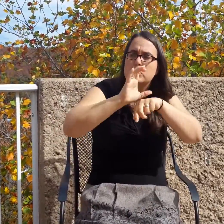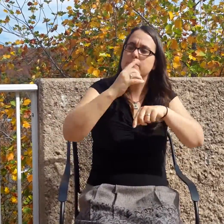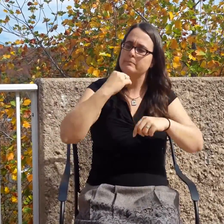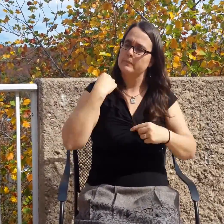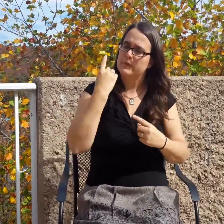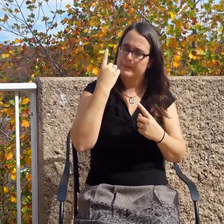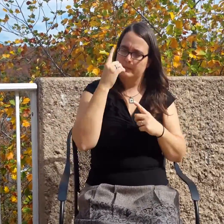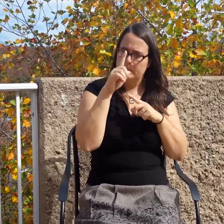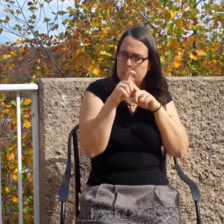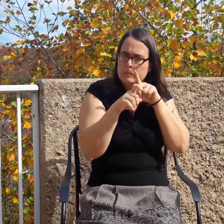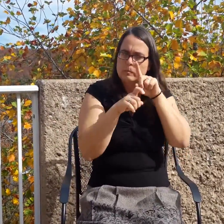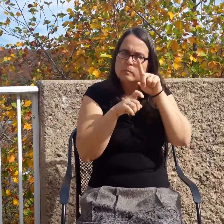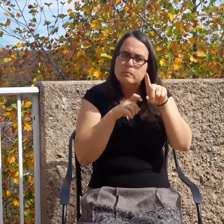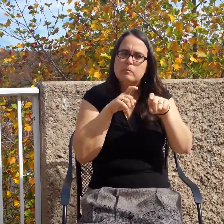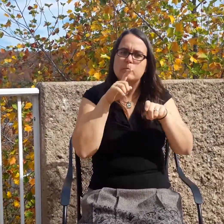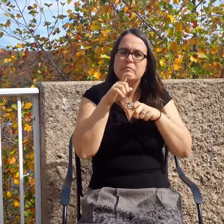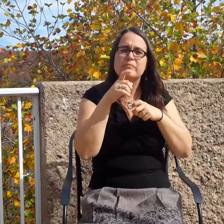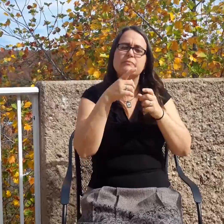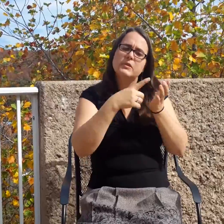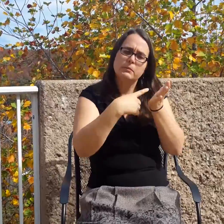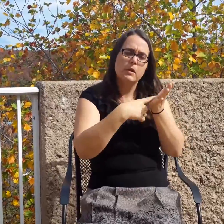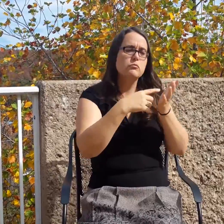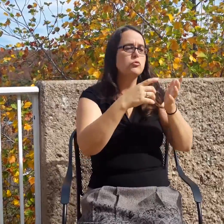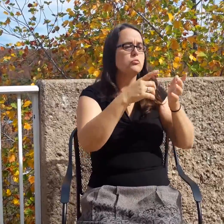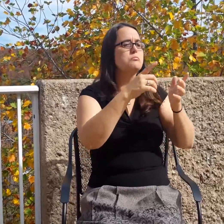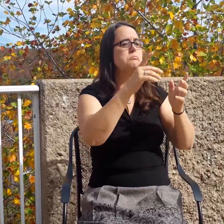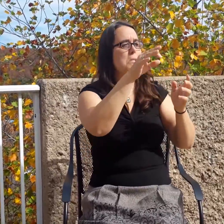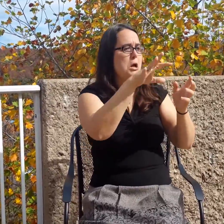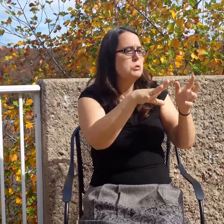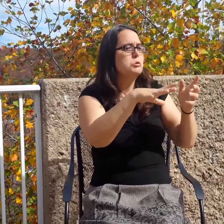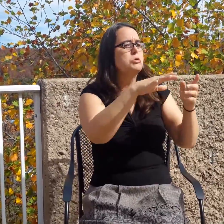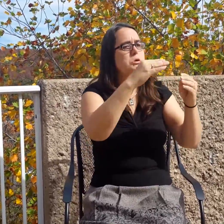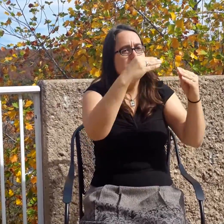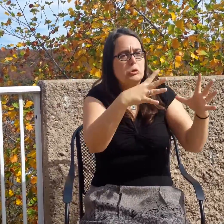In every church I've attended, I've always asked lots of questions.